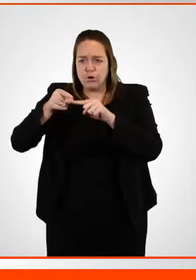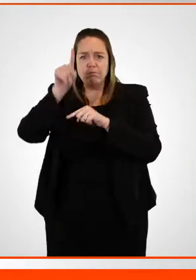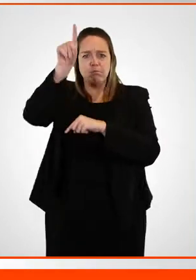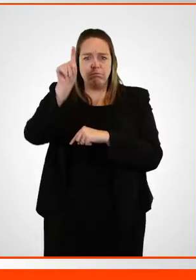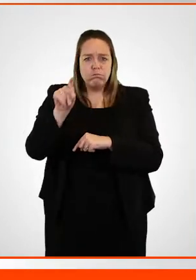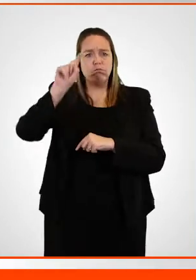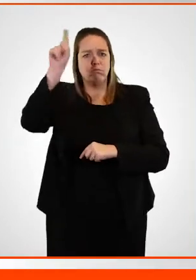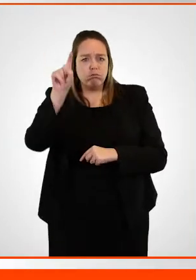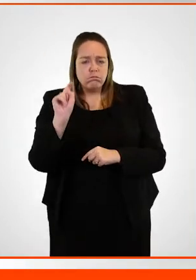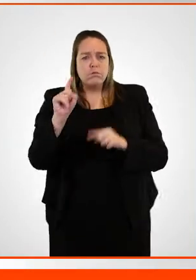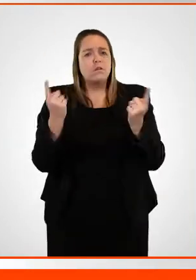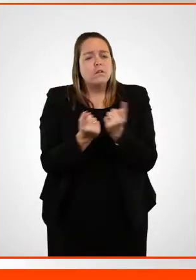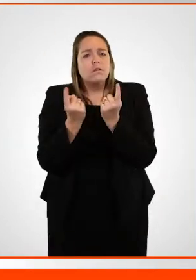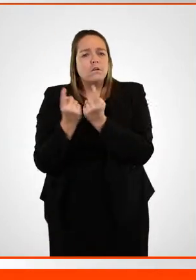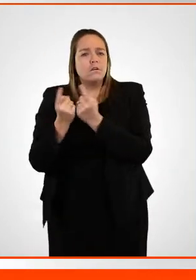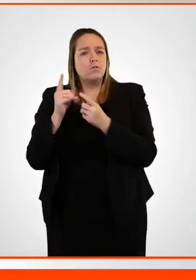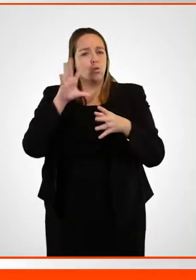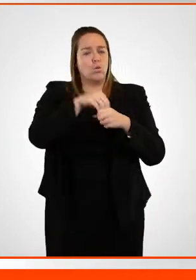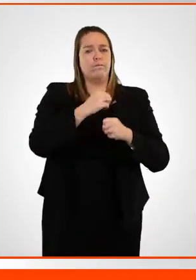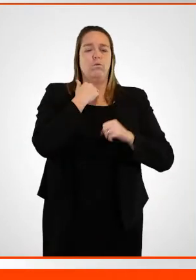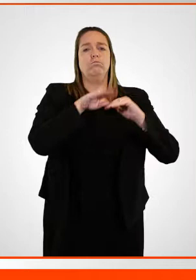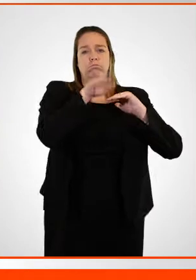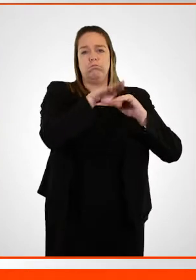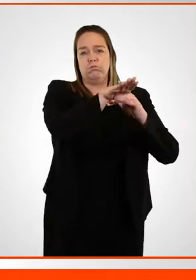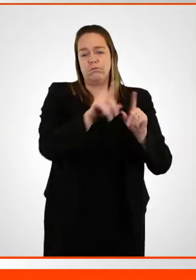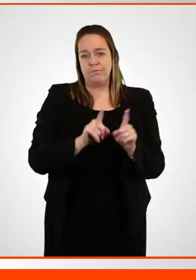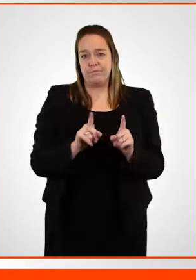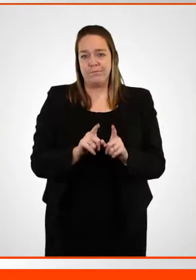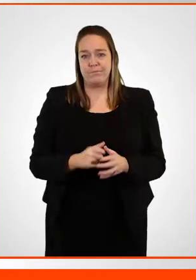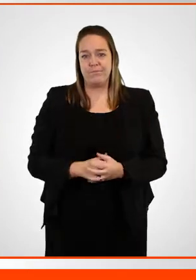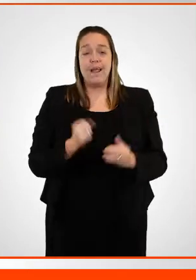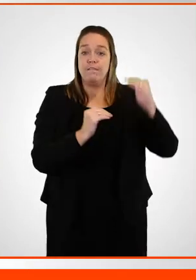So we have very young passages and then as you see next